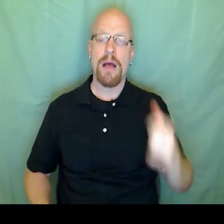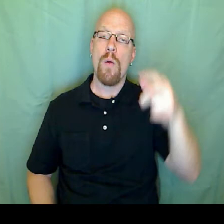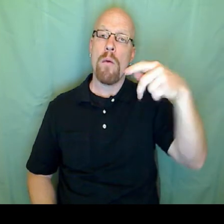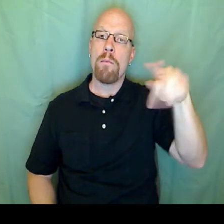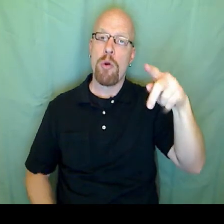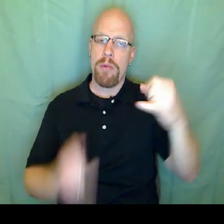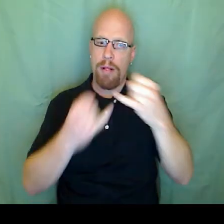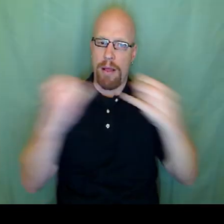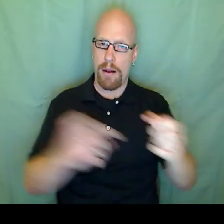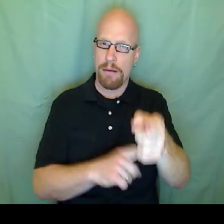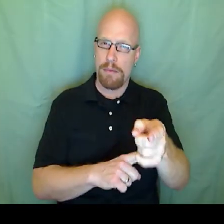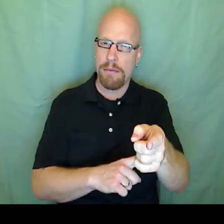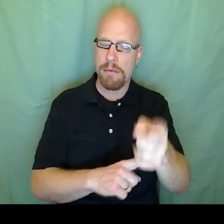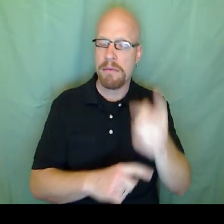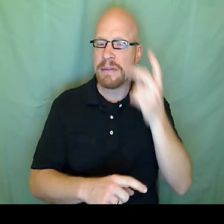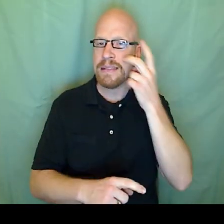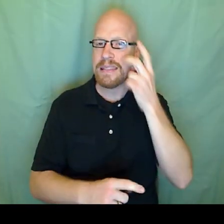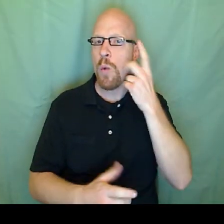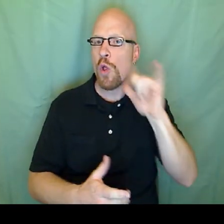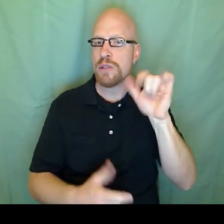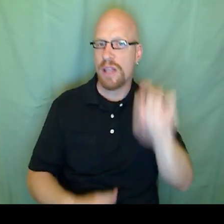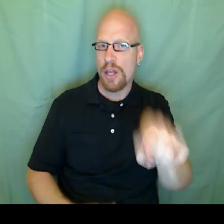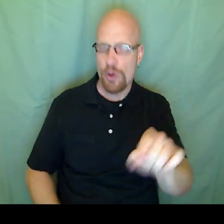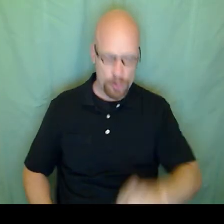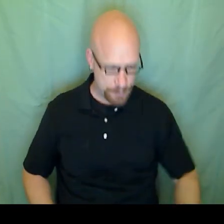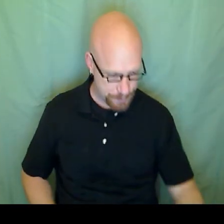Now we're going to graph our second line and see what that looks like.